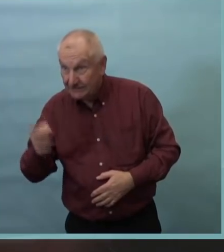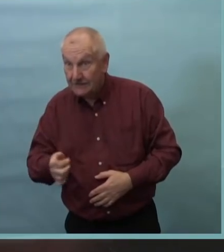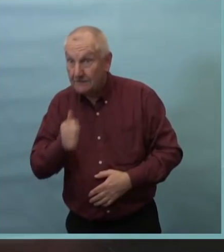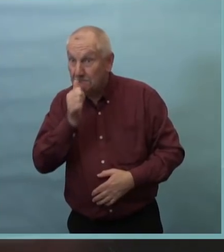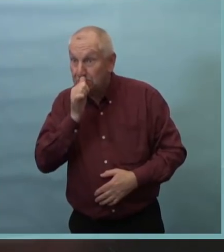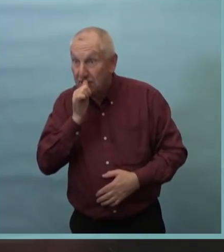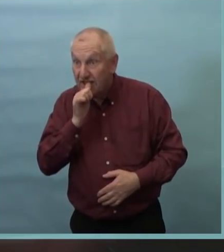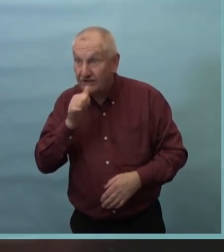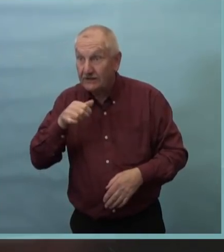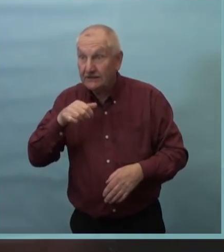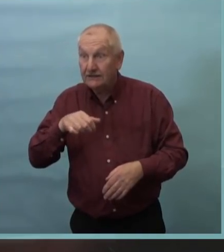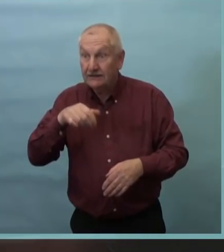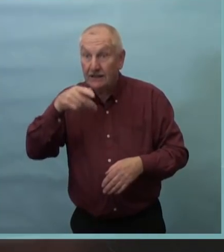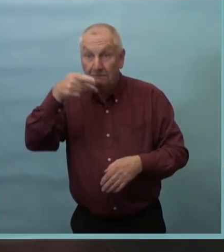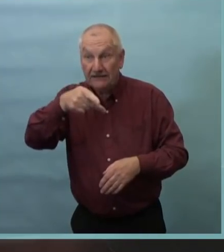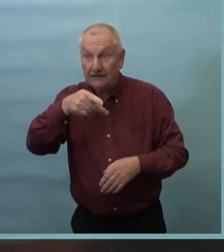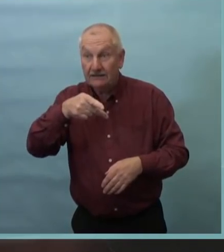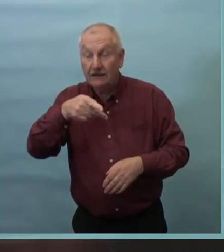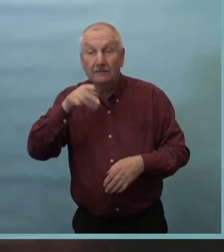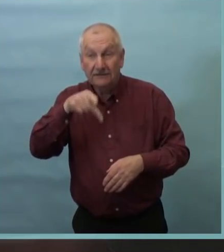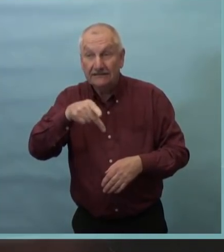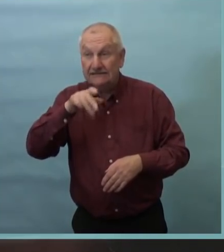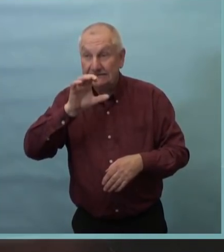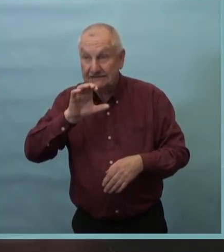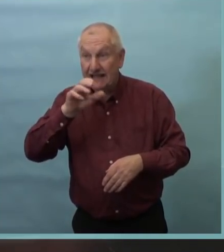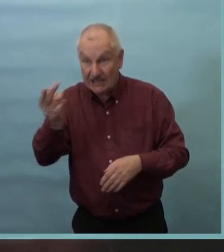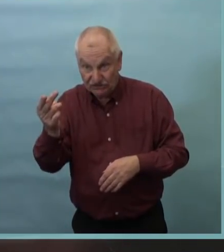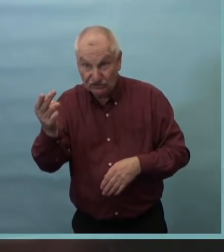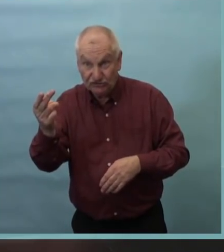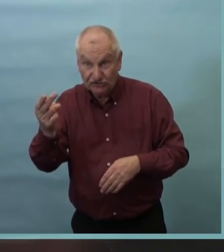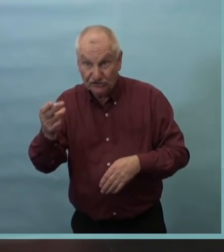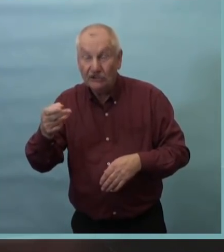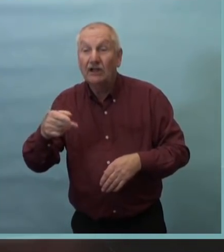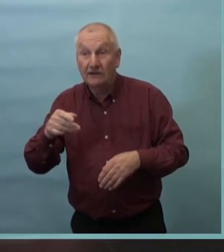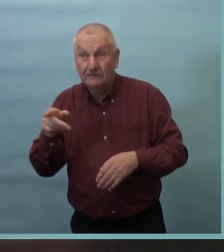the province and answering any questions they may have